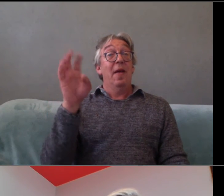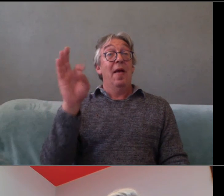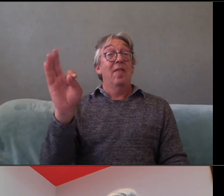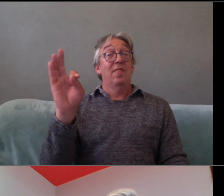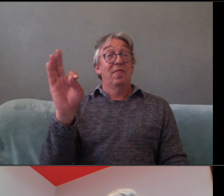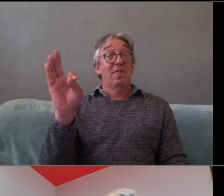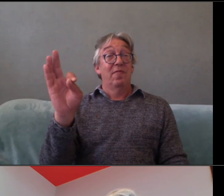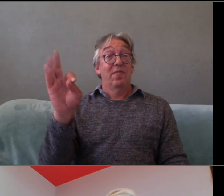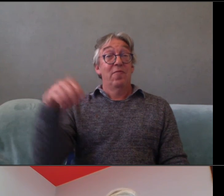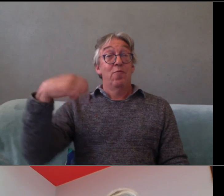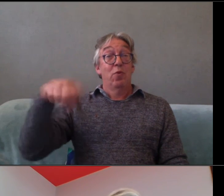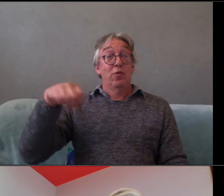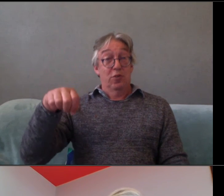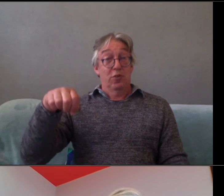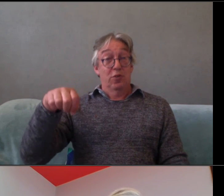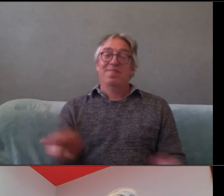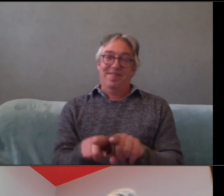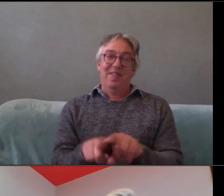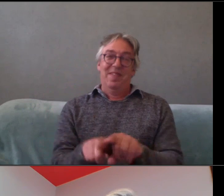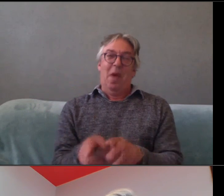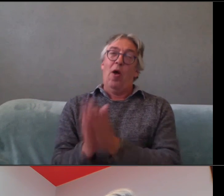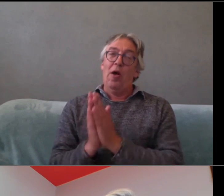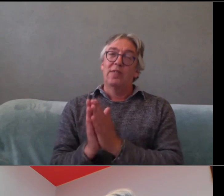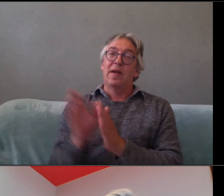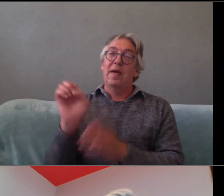a clear communication from the EU leaders institutions